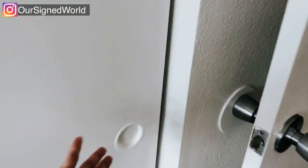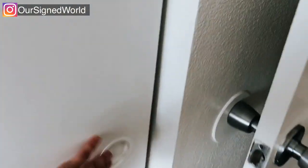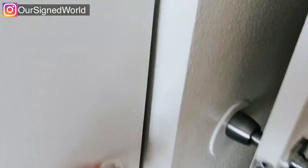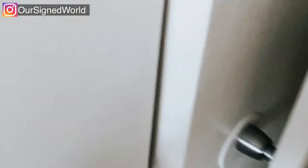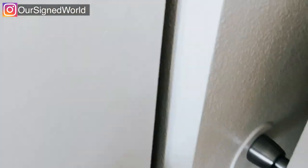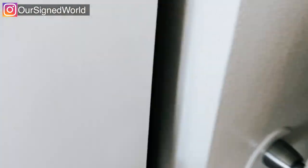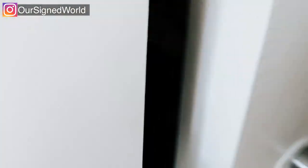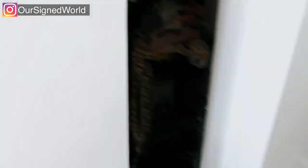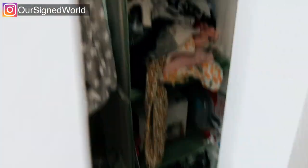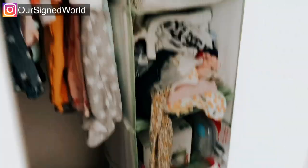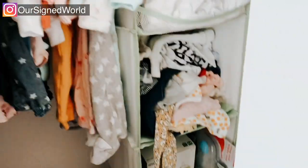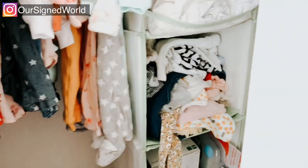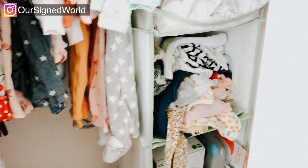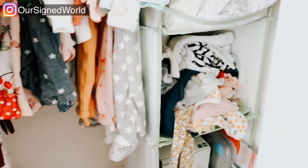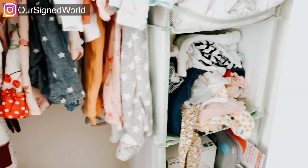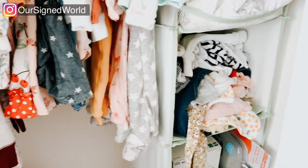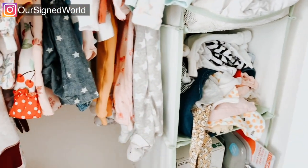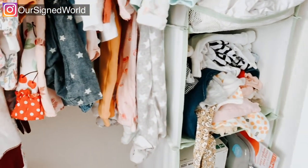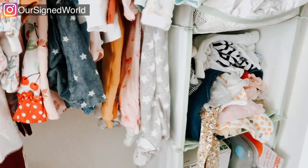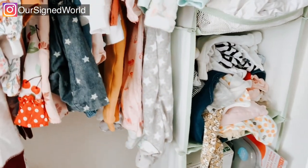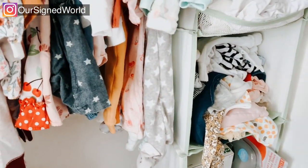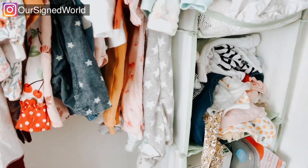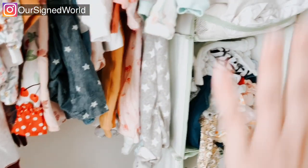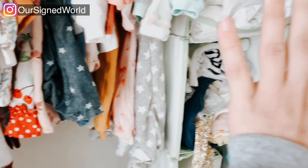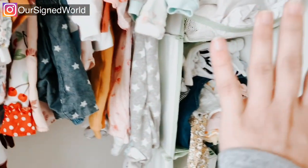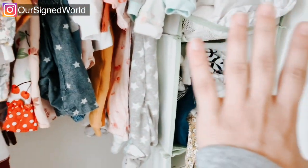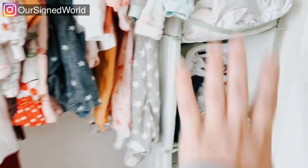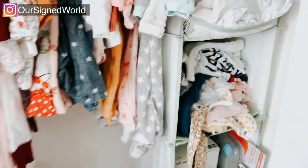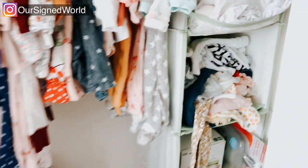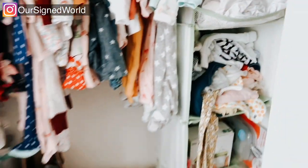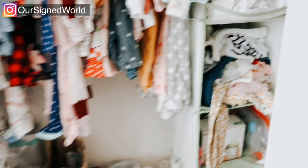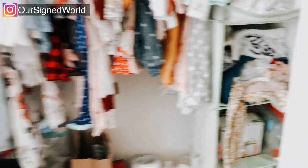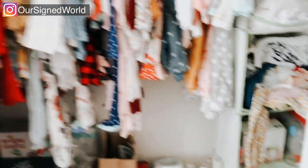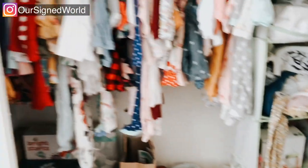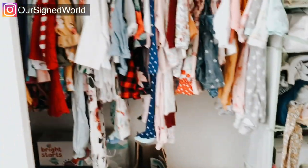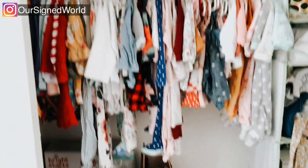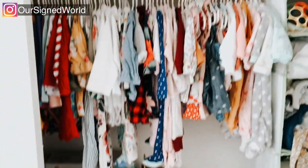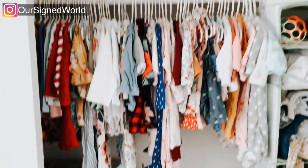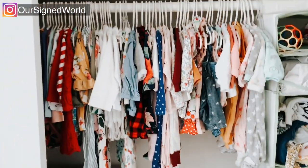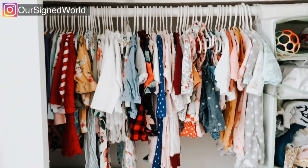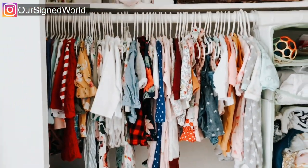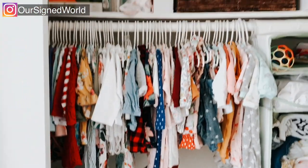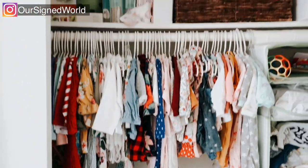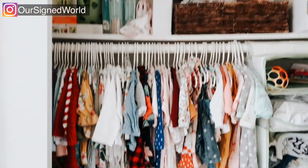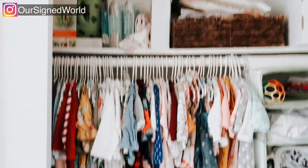Then in the closet, we have, that's all a mess, I need to work through that still.